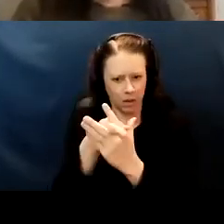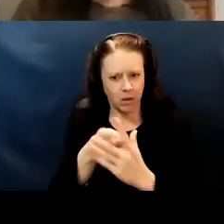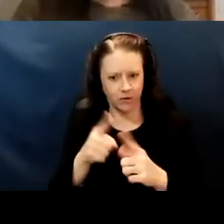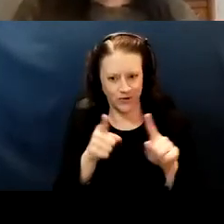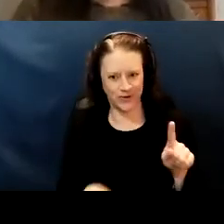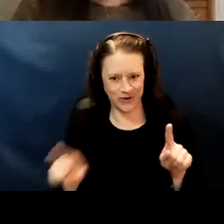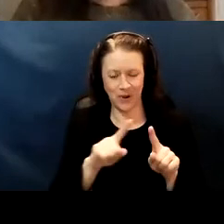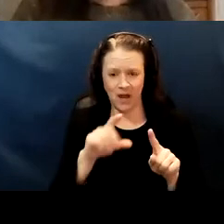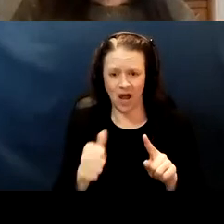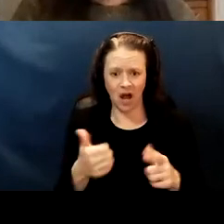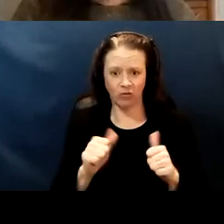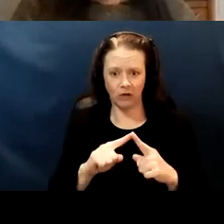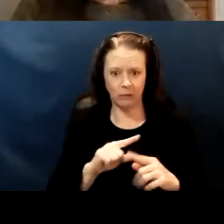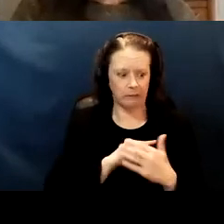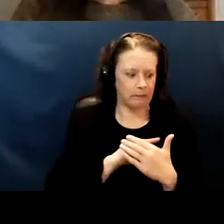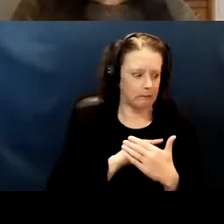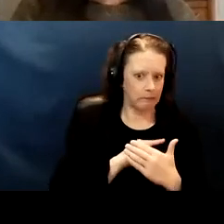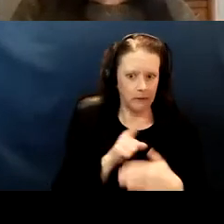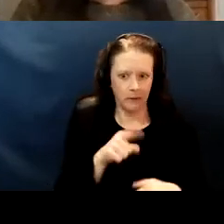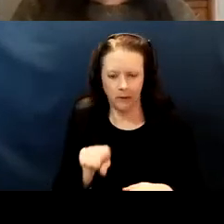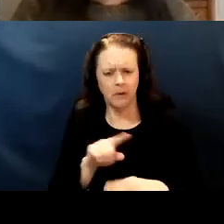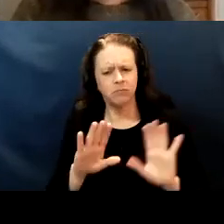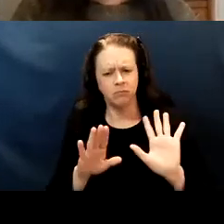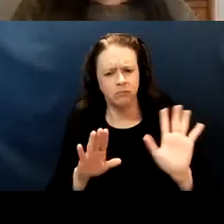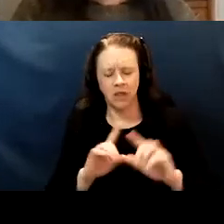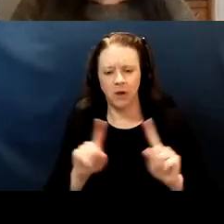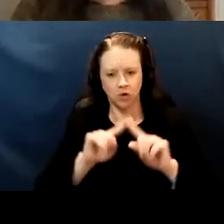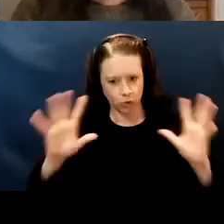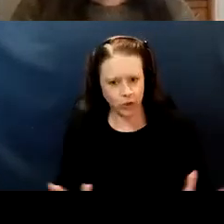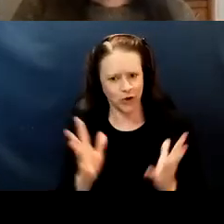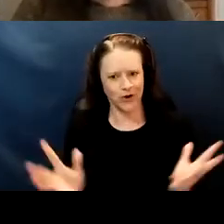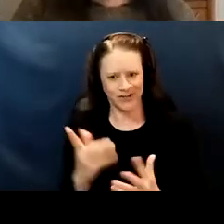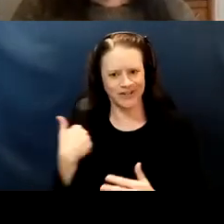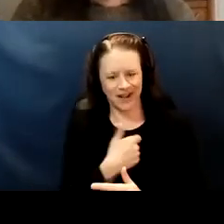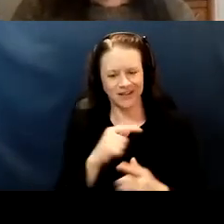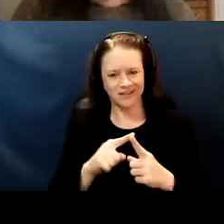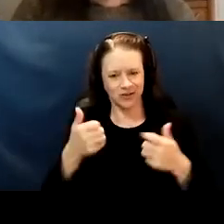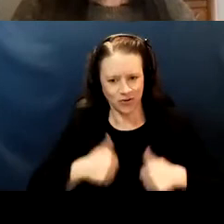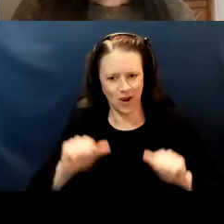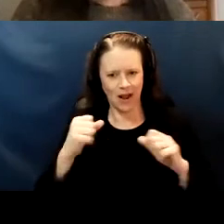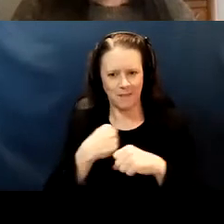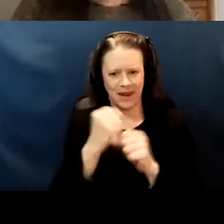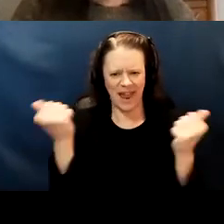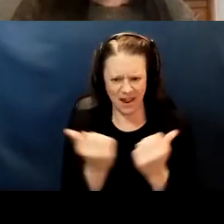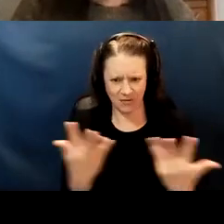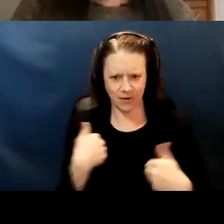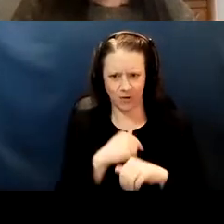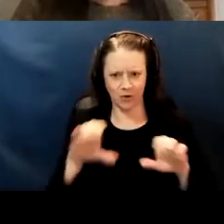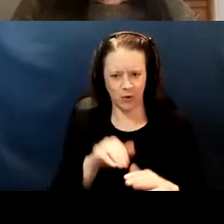not to make anyone feel guilty but to really spur us on to try to make everything that we do as accessible as possible.